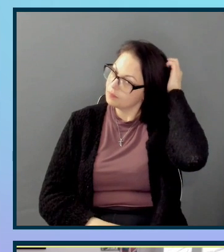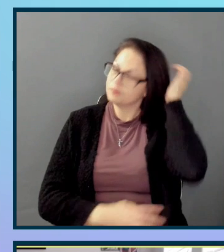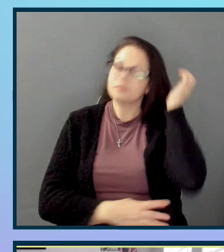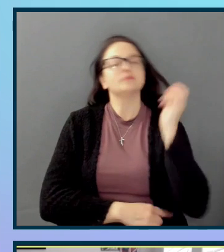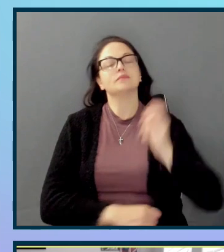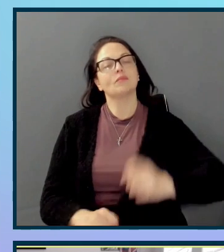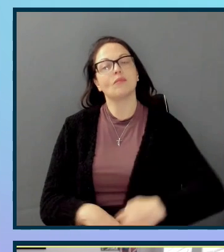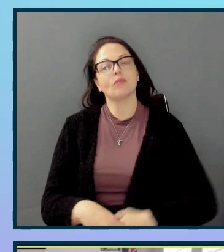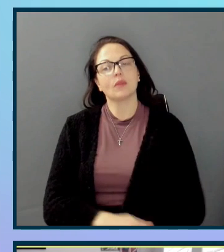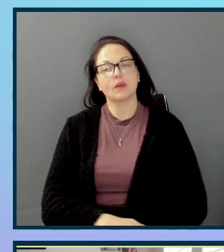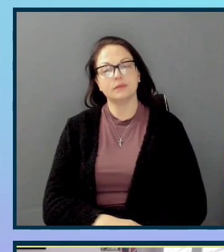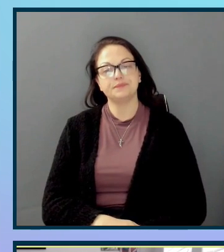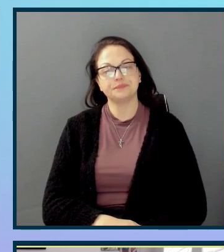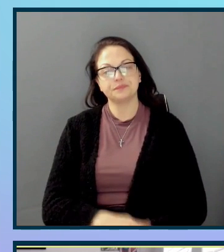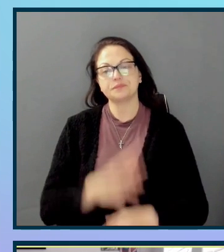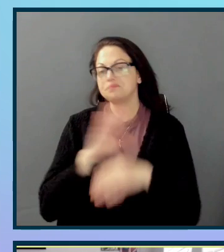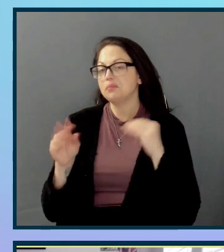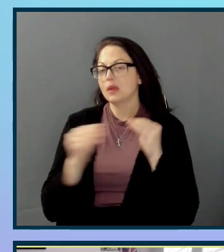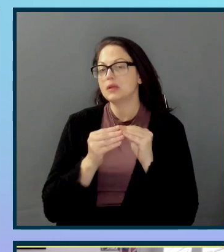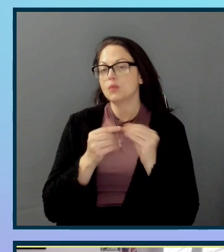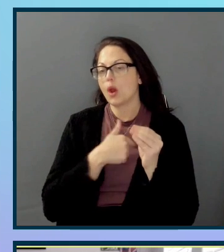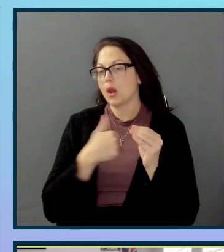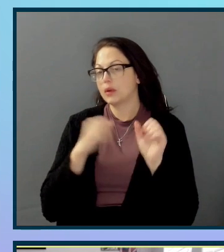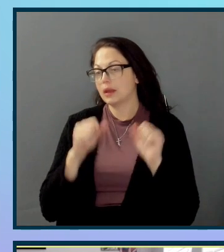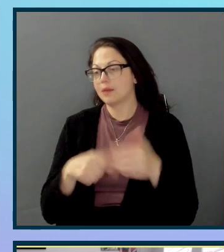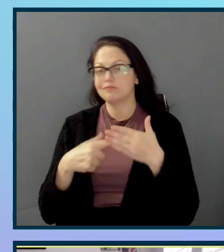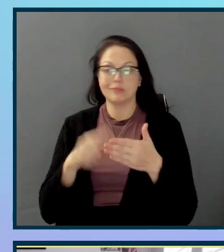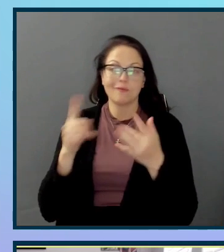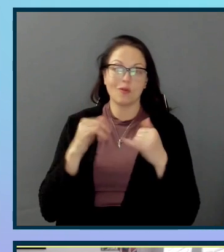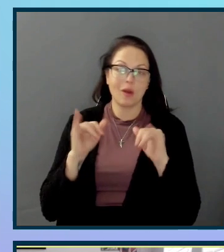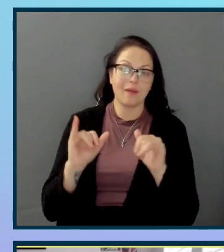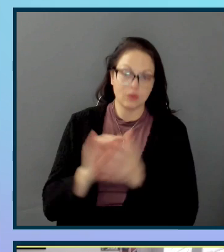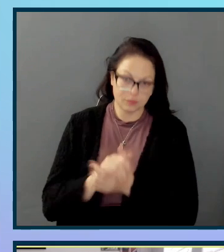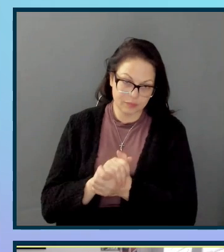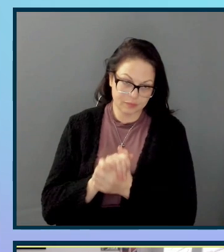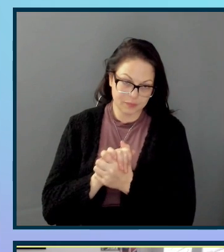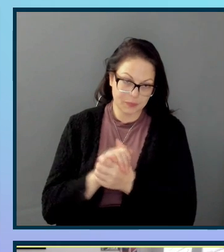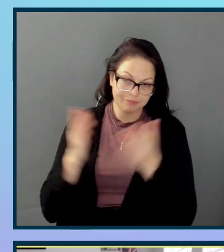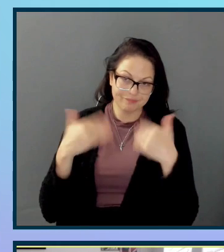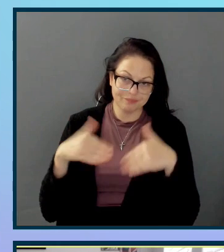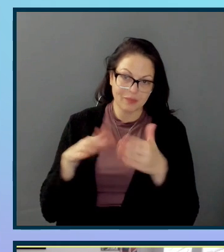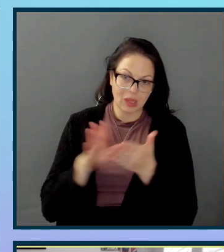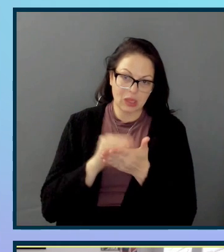There's a huge amount more, but we could go on forever. So I'll move on to learning. Learning is a really interesting one